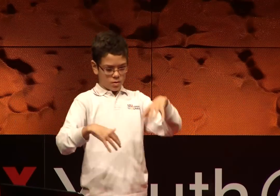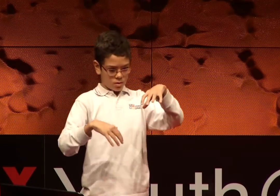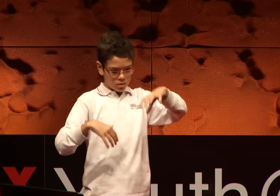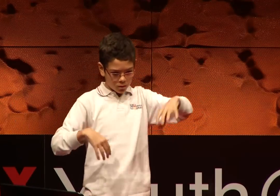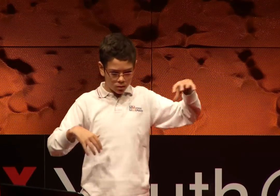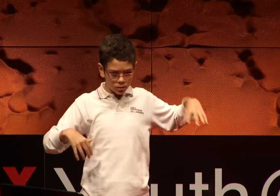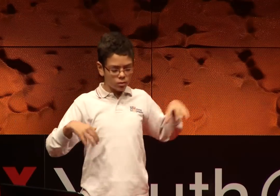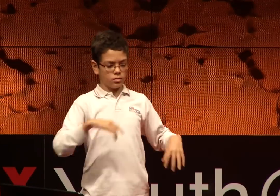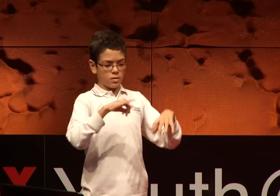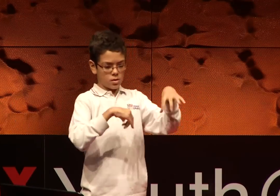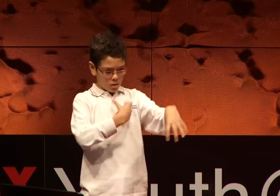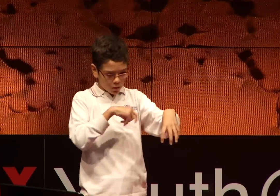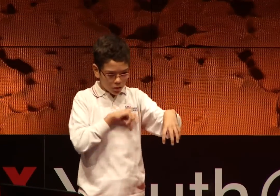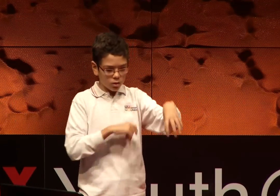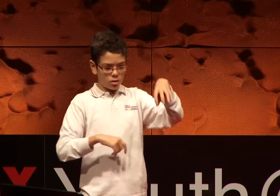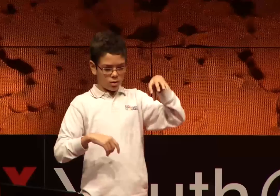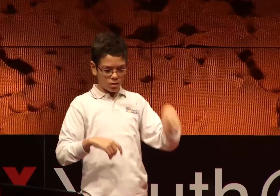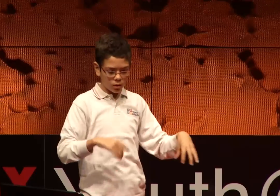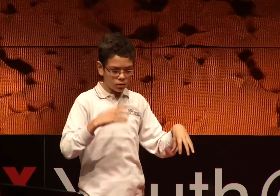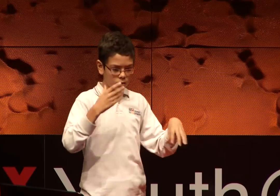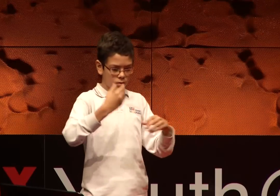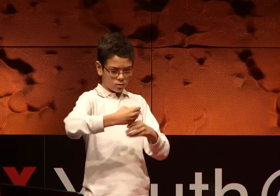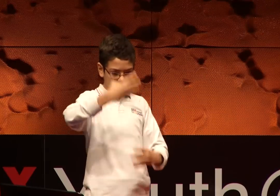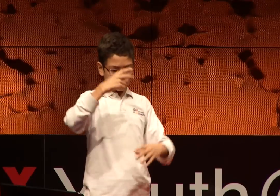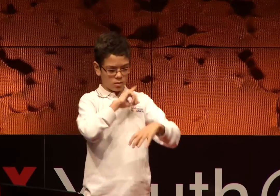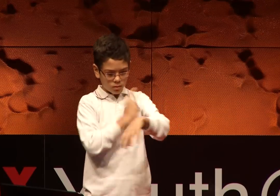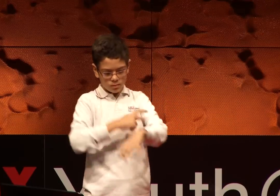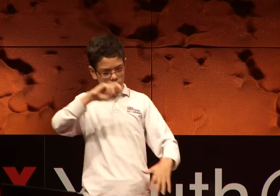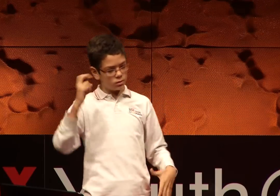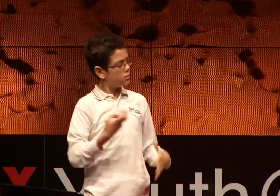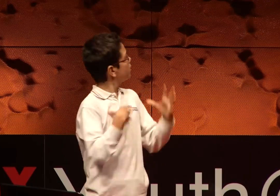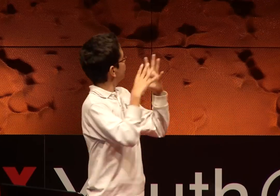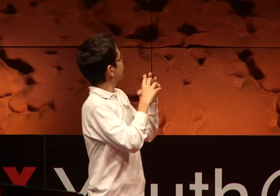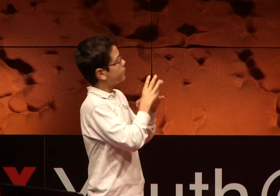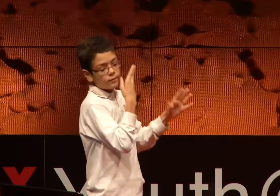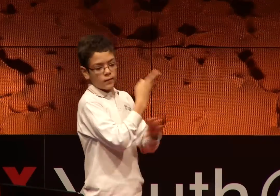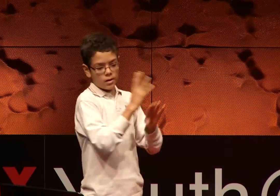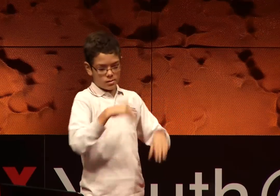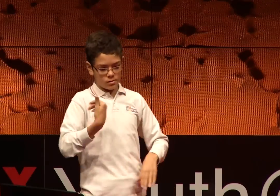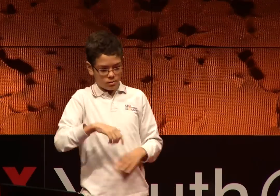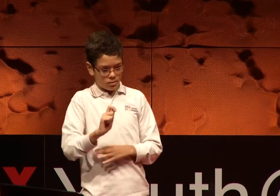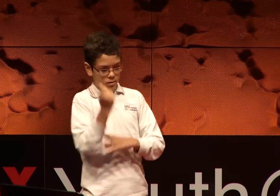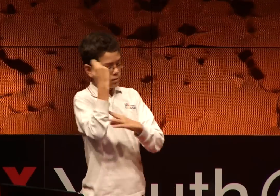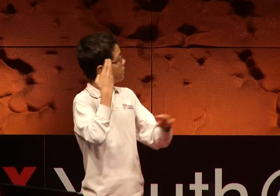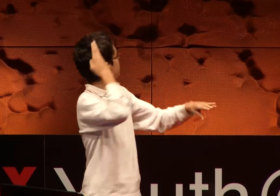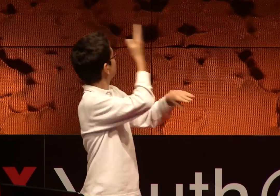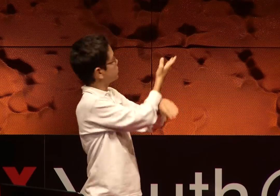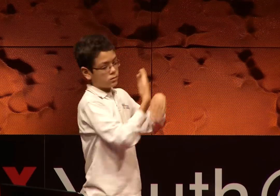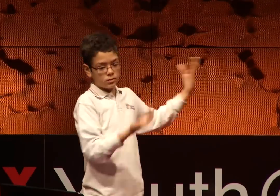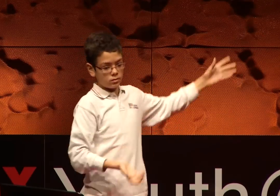The university is very big, It's a campus with several departments, [buildings] sports, library, etc.